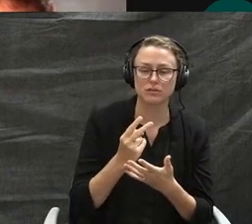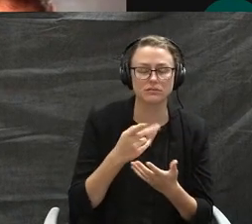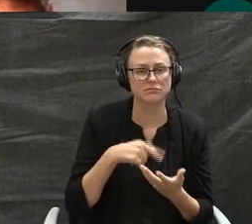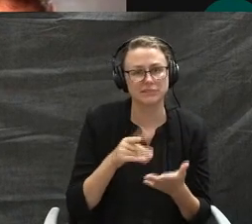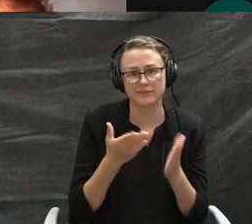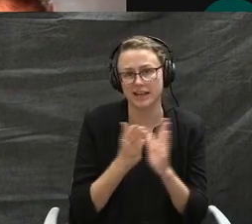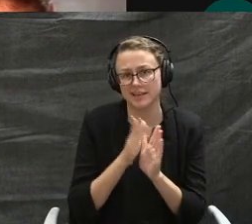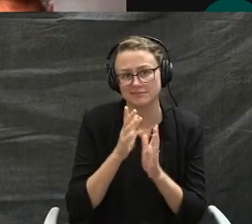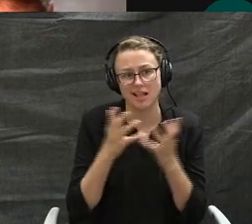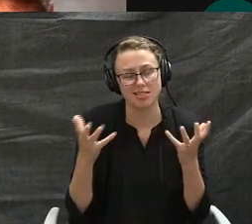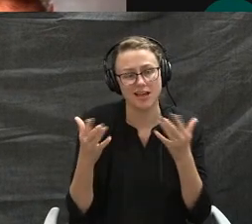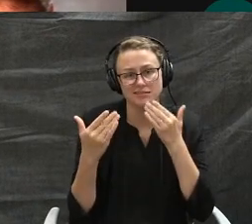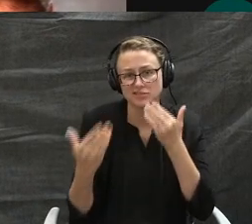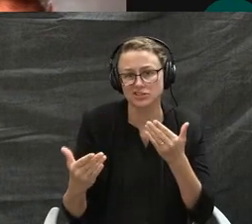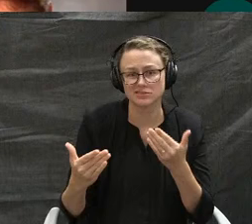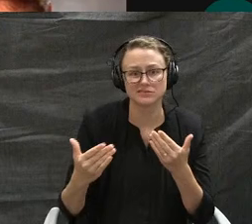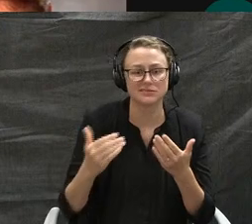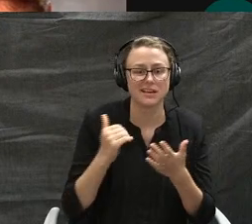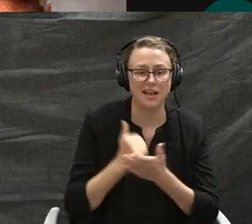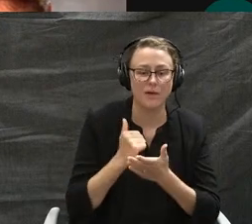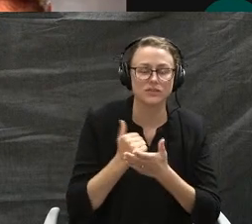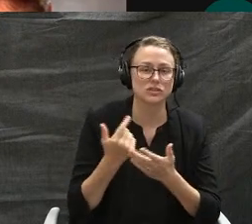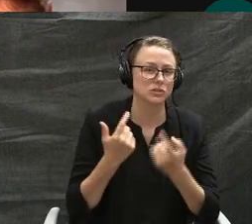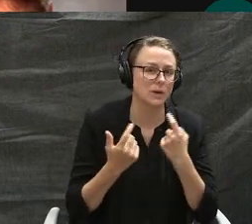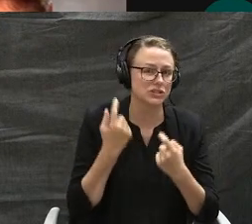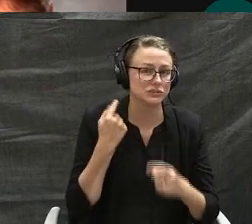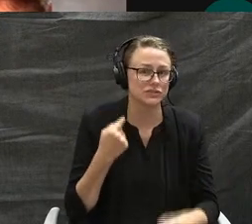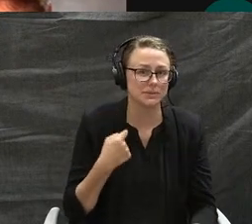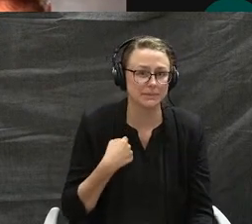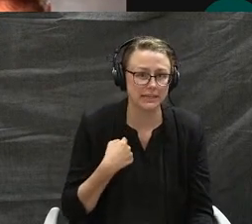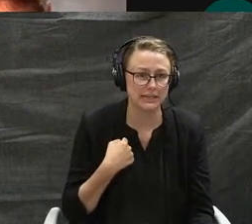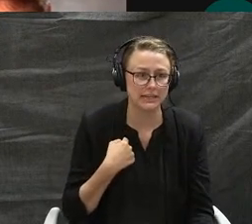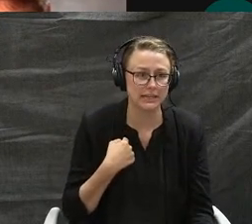of really good helpful questions for me. One thing you talked